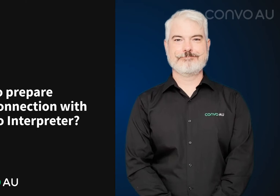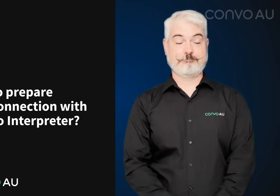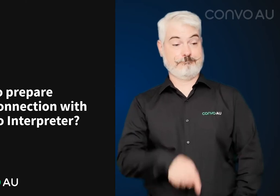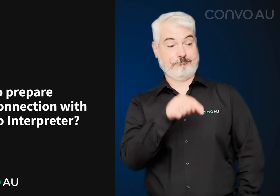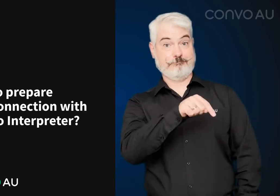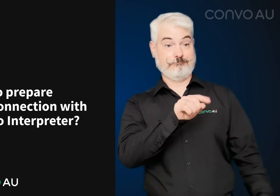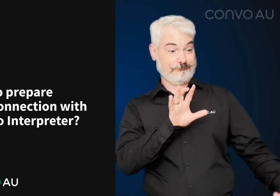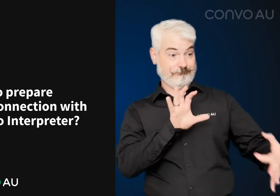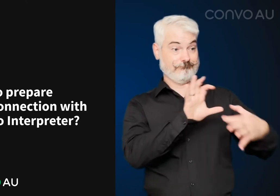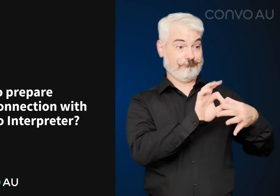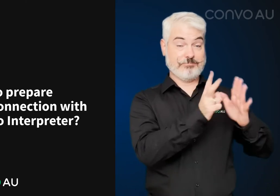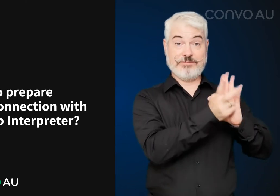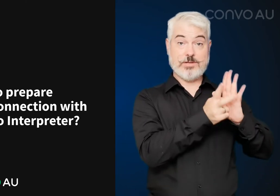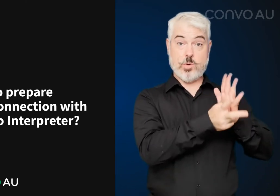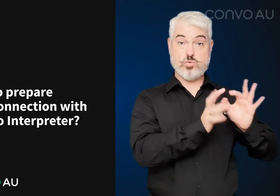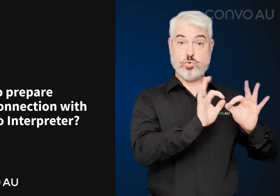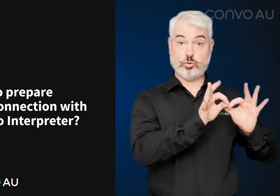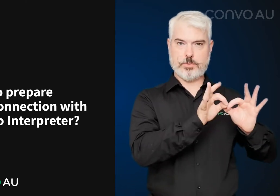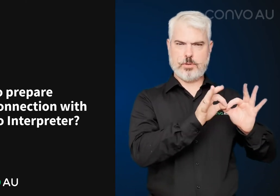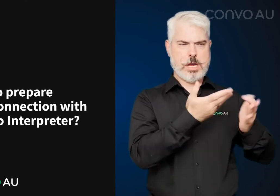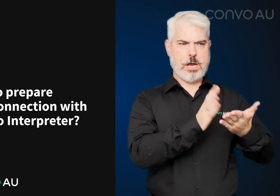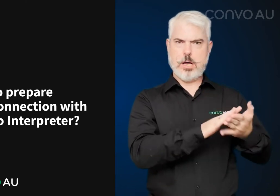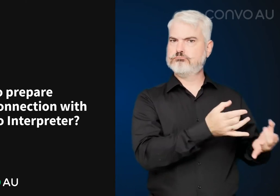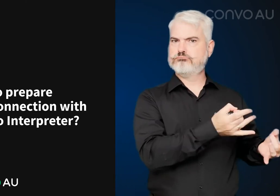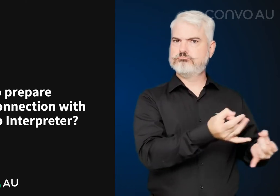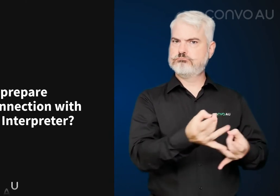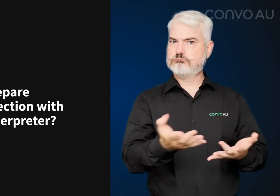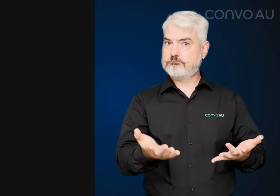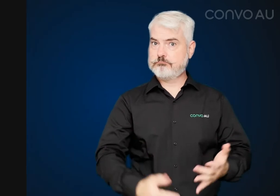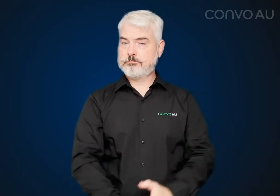How to prepare for a connection with a Video Interpreter?